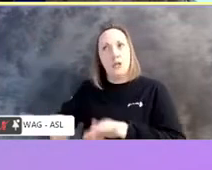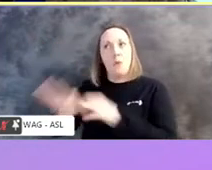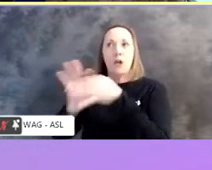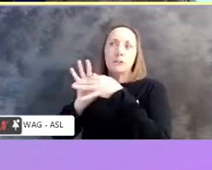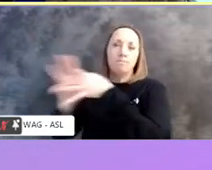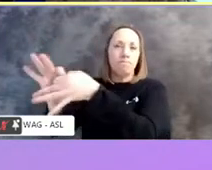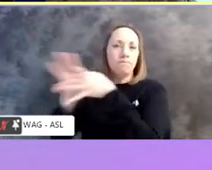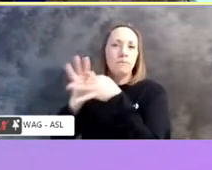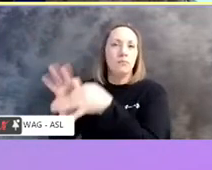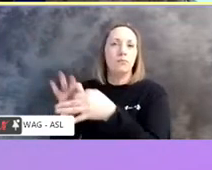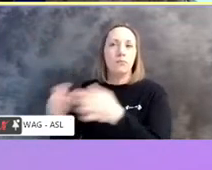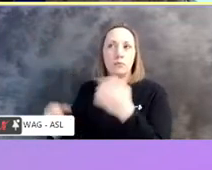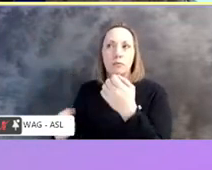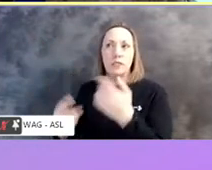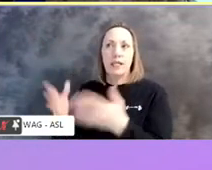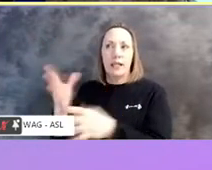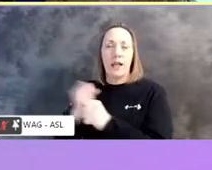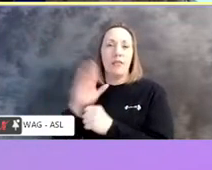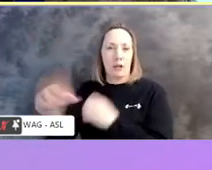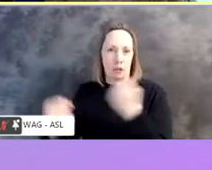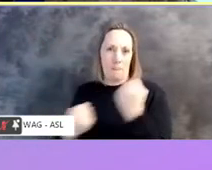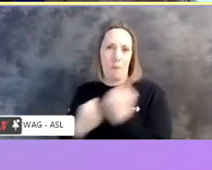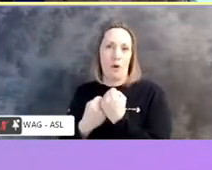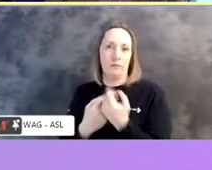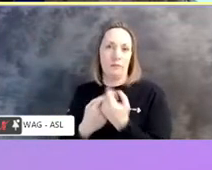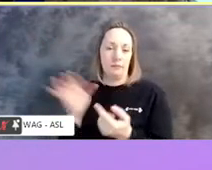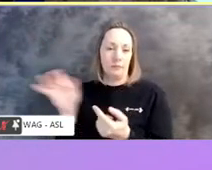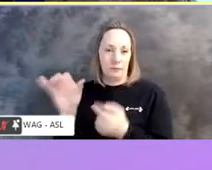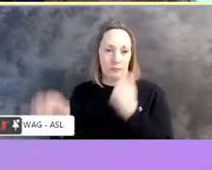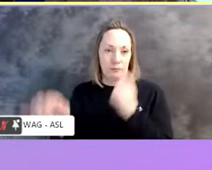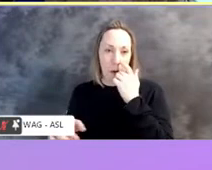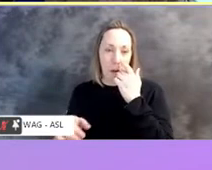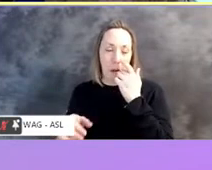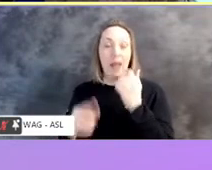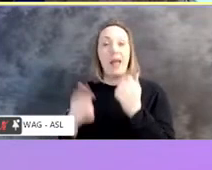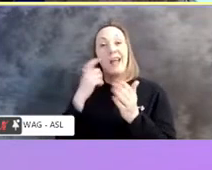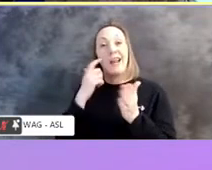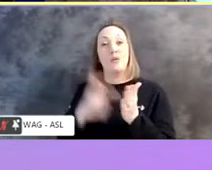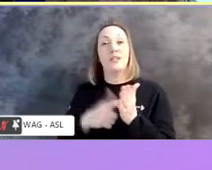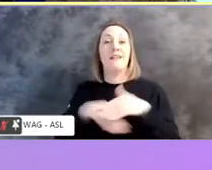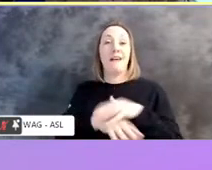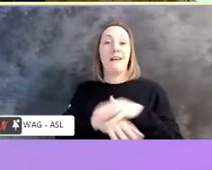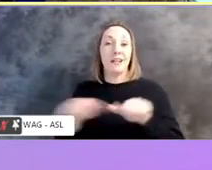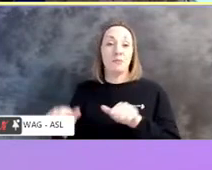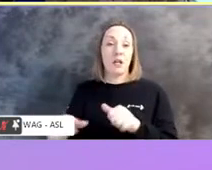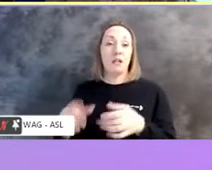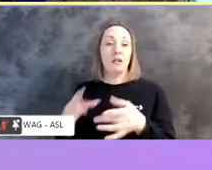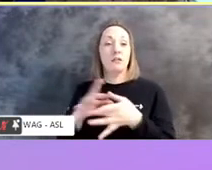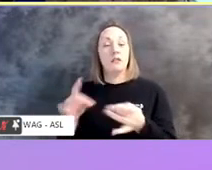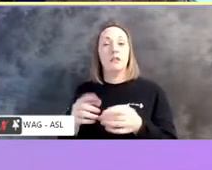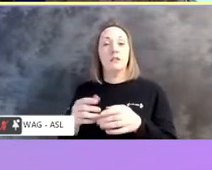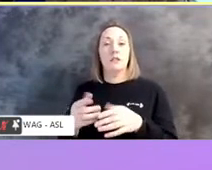our tax authority and revenue authority. Those relationships have been really important to us to support